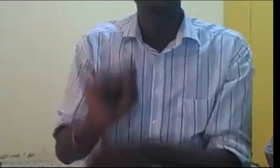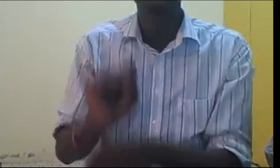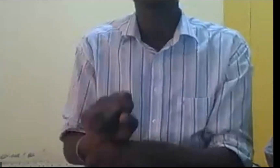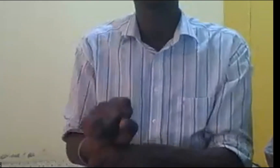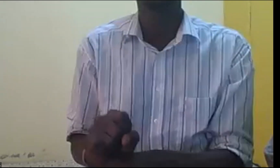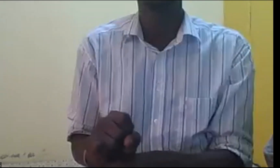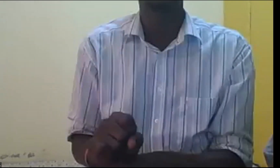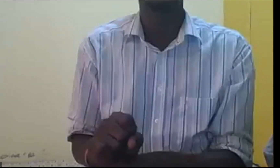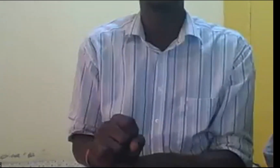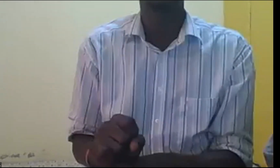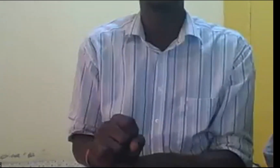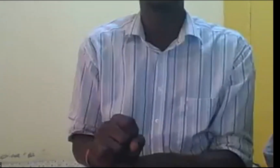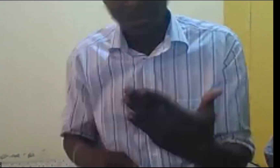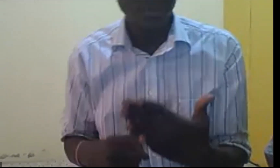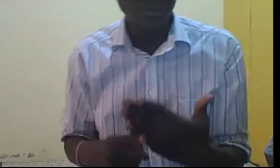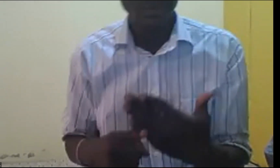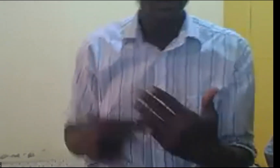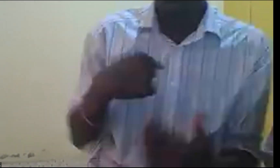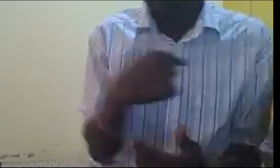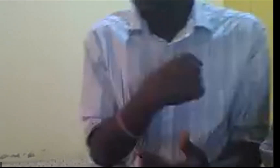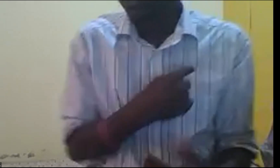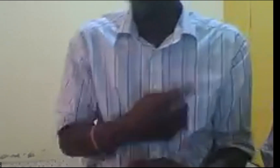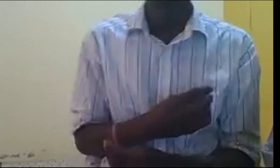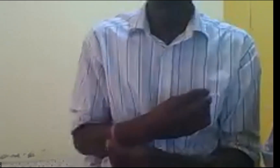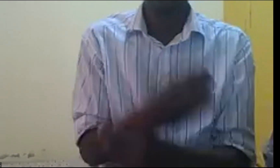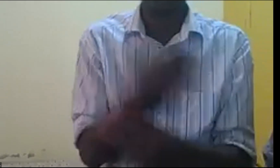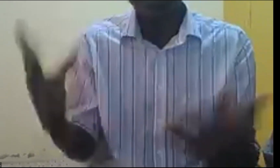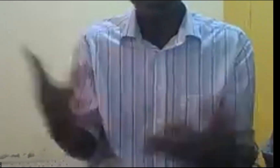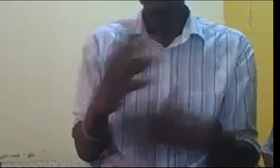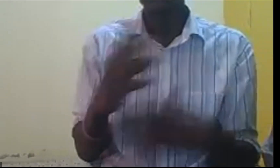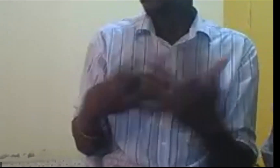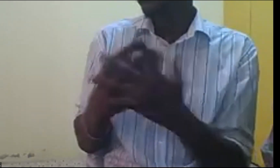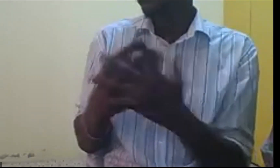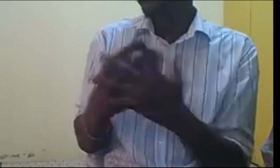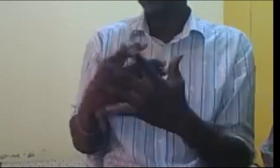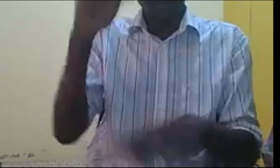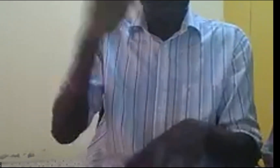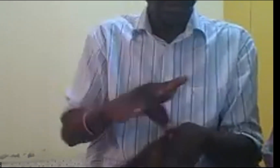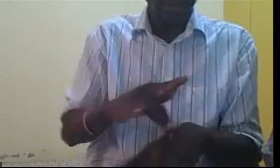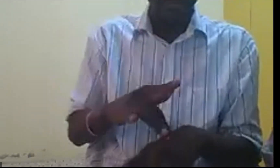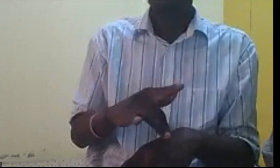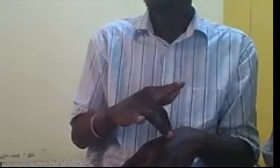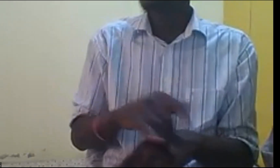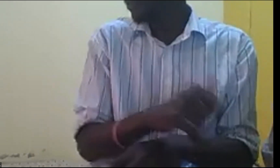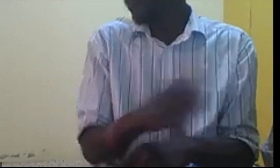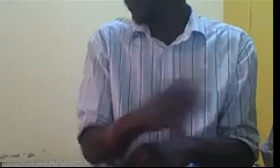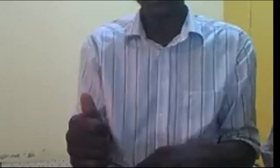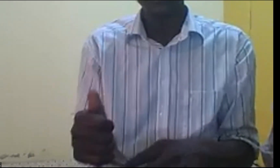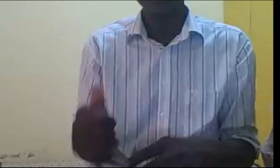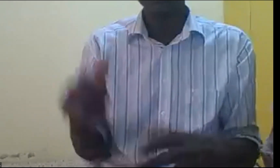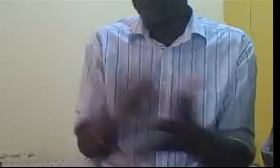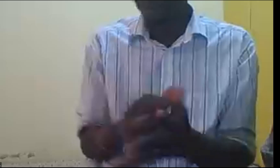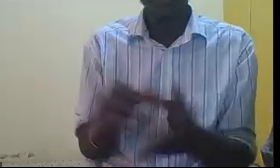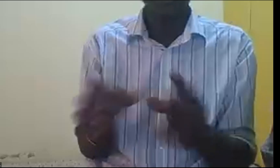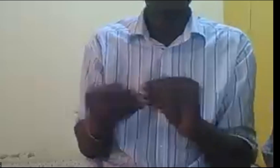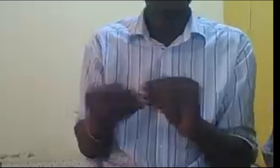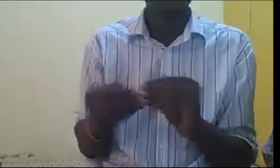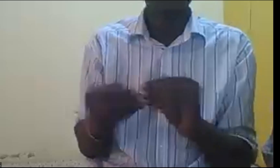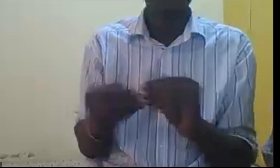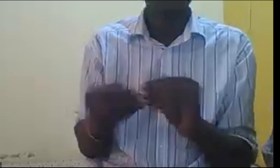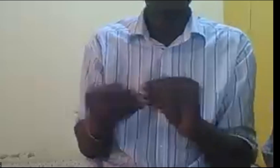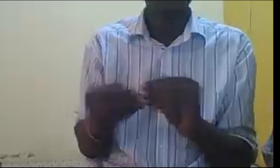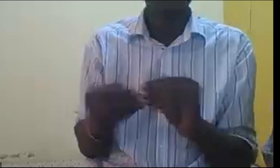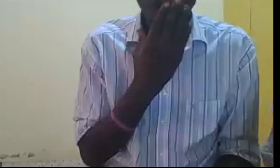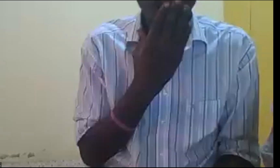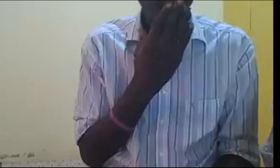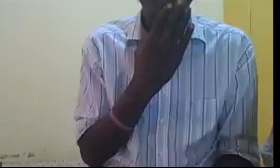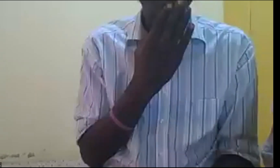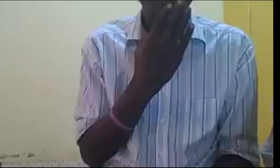And in the meantime we will put the mural link into the chat box.